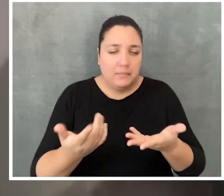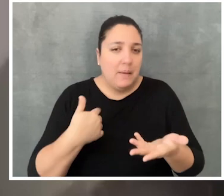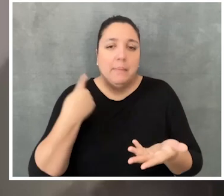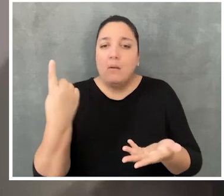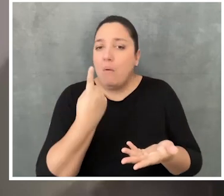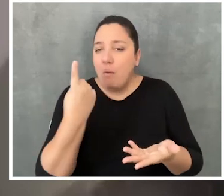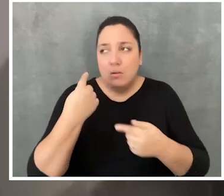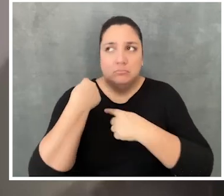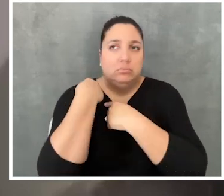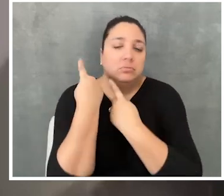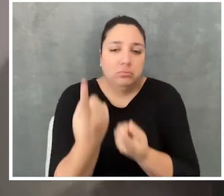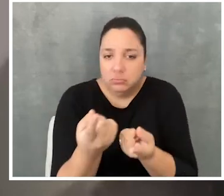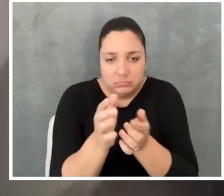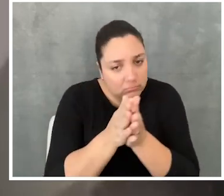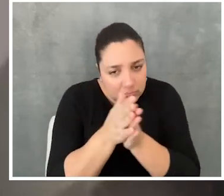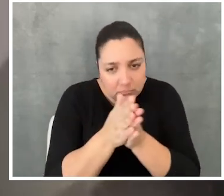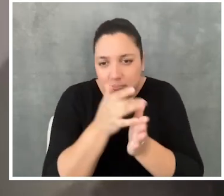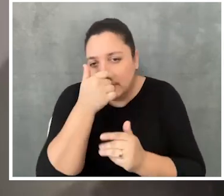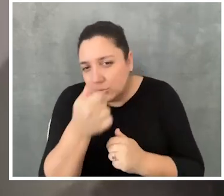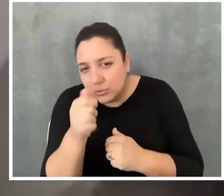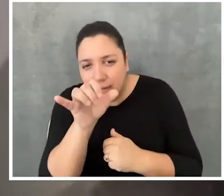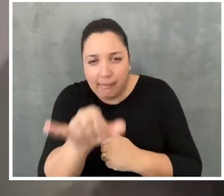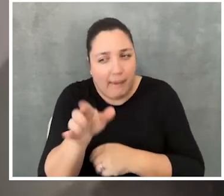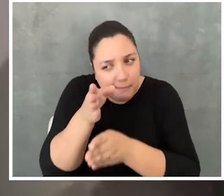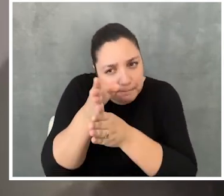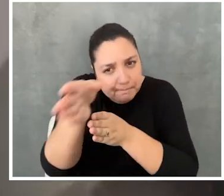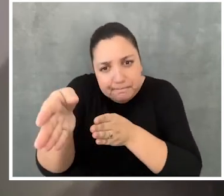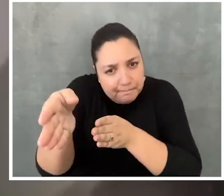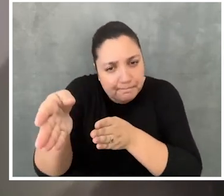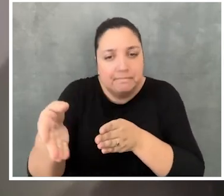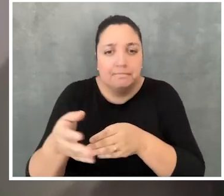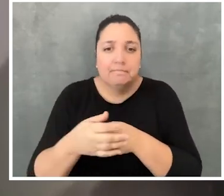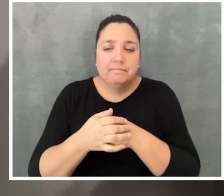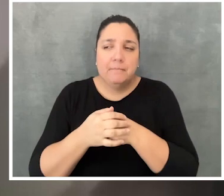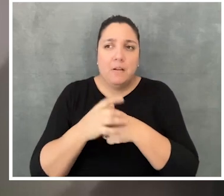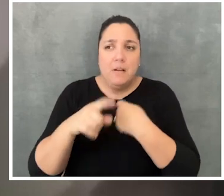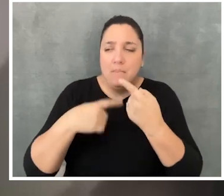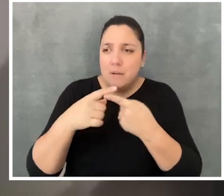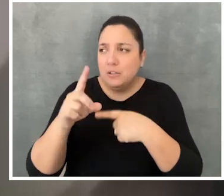really interested in that aspect of disability, right?